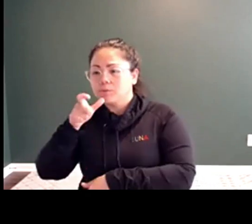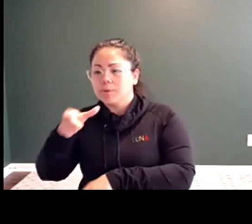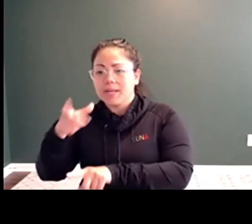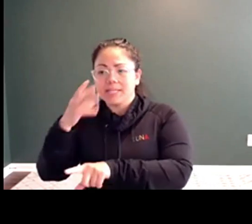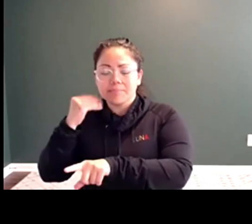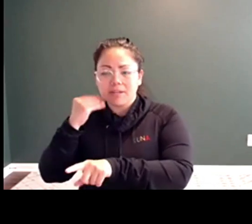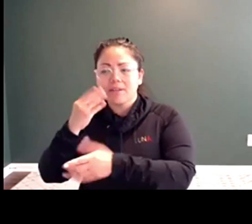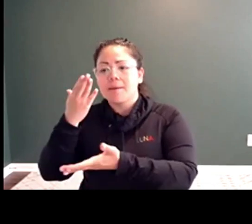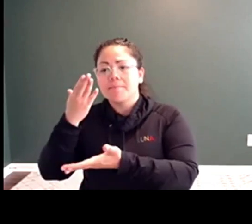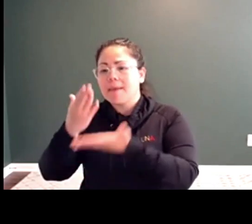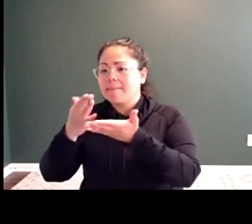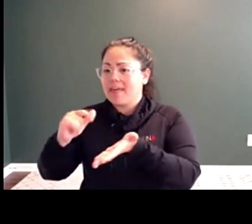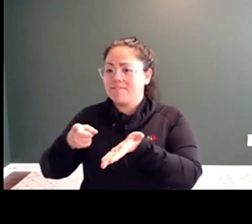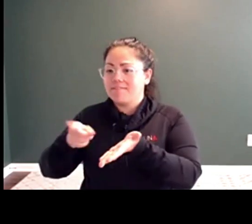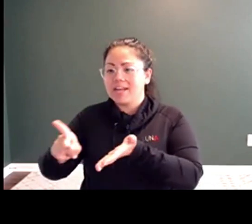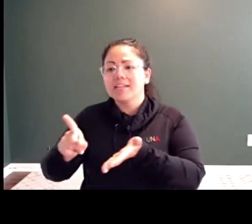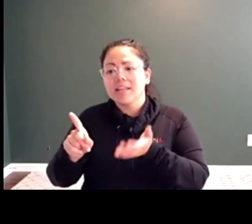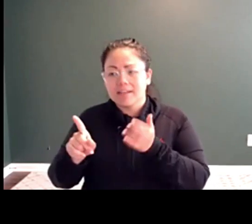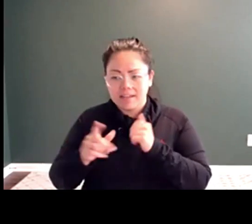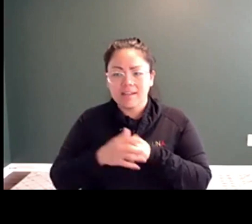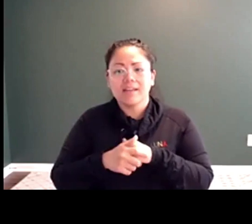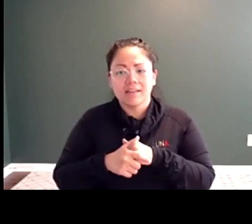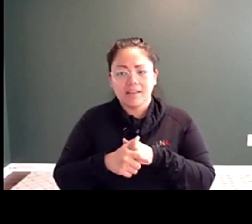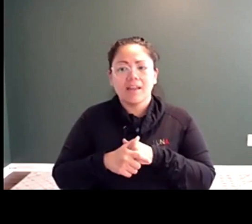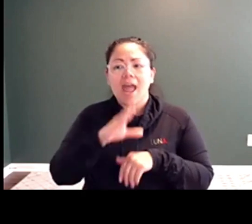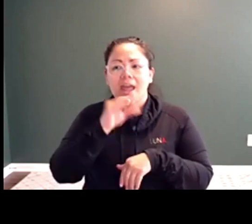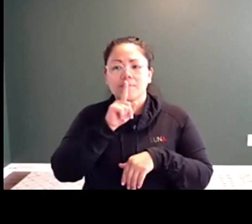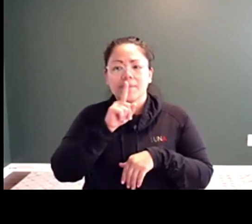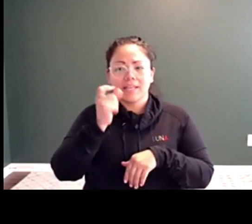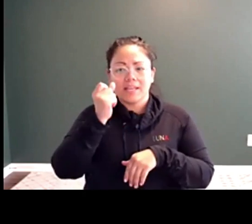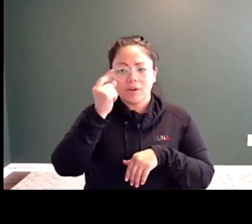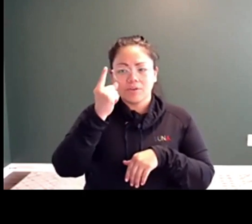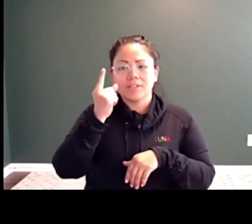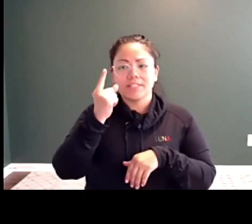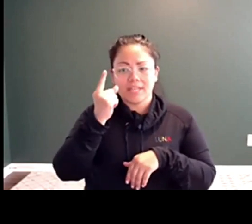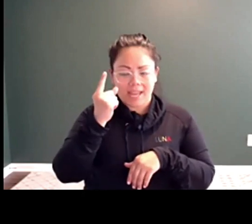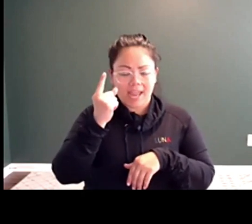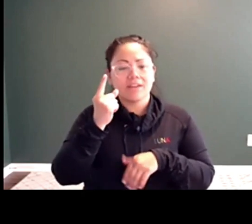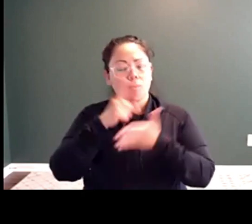to try to bridge some of those boundaries and to understand what the true intention was